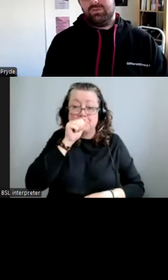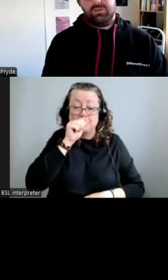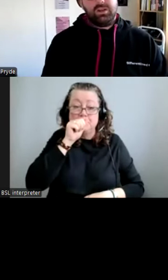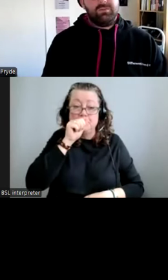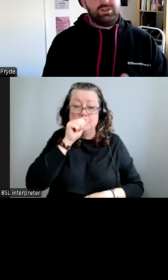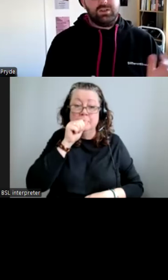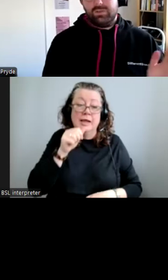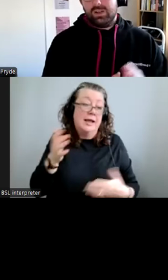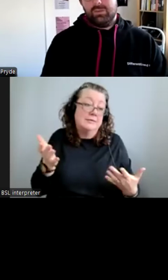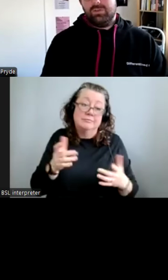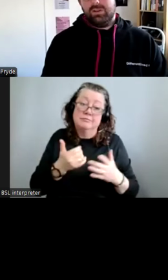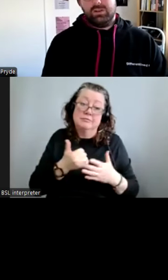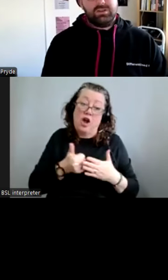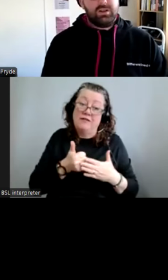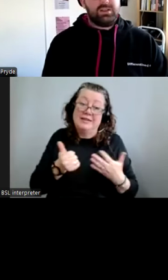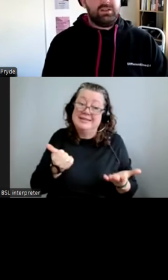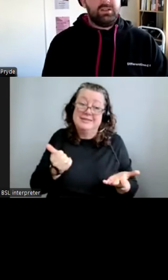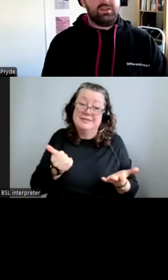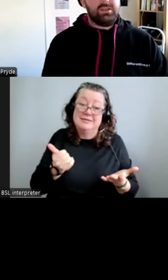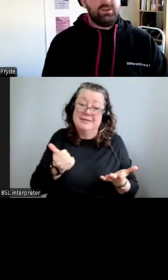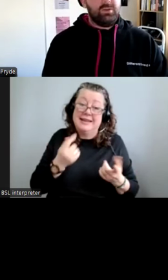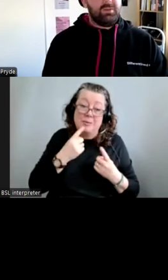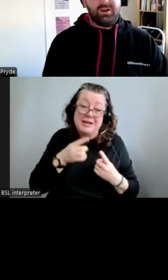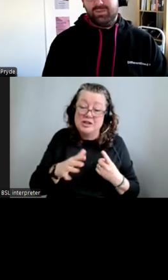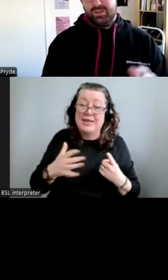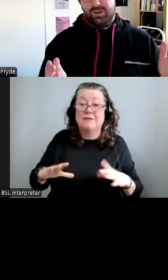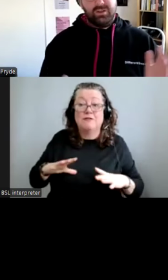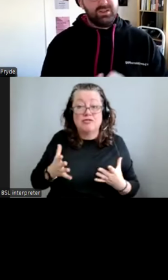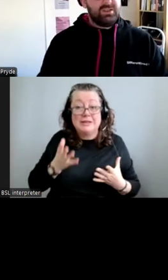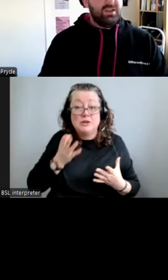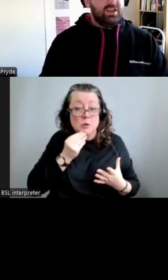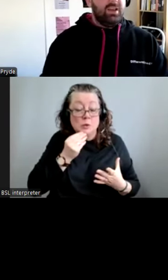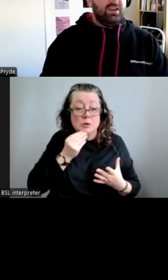and reach out for a demo if you are interested. This is the only part I'm going to talk about us.